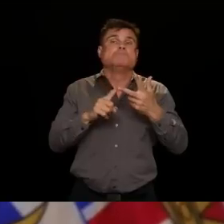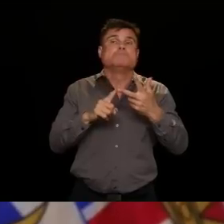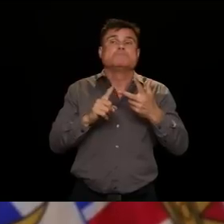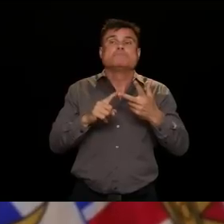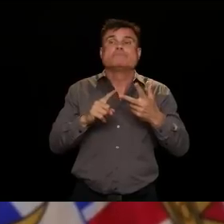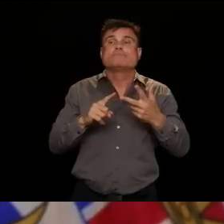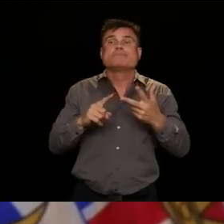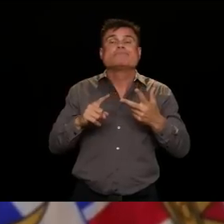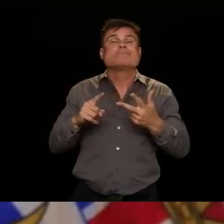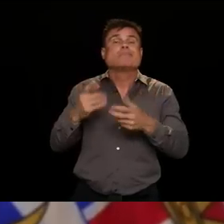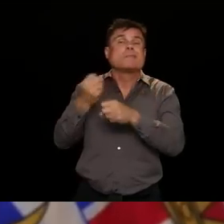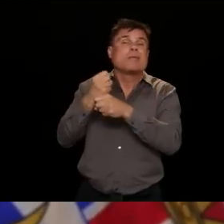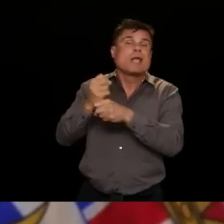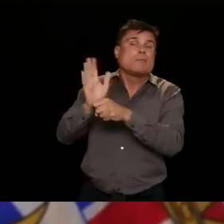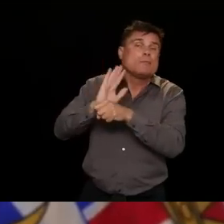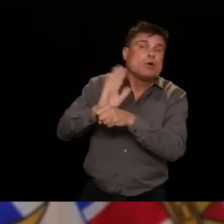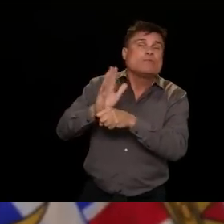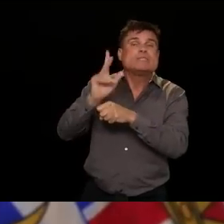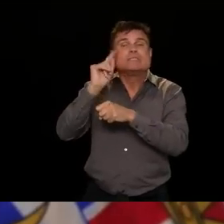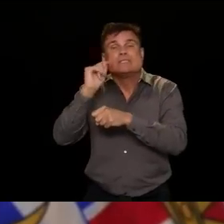health to supporters in doing that.